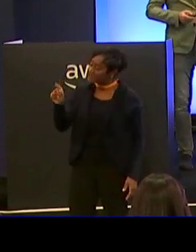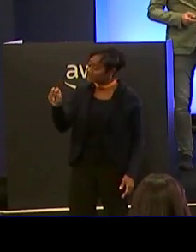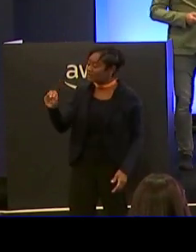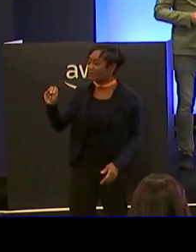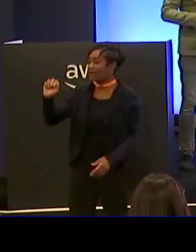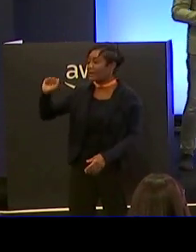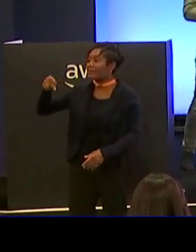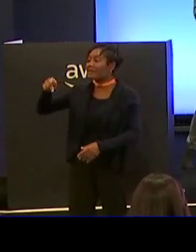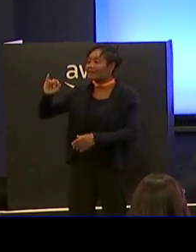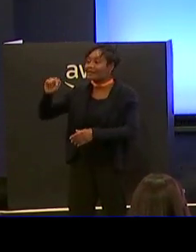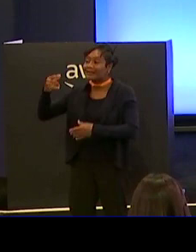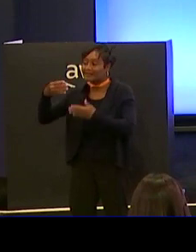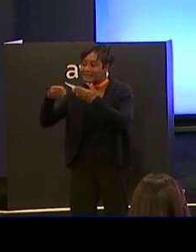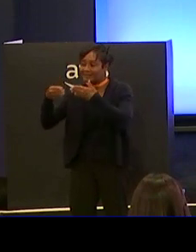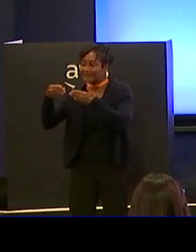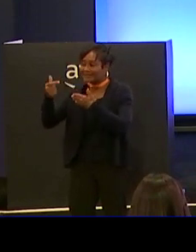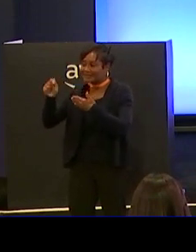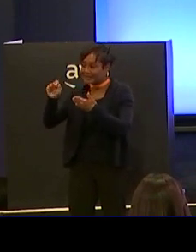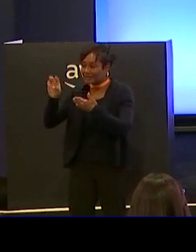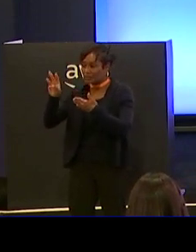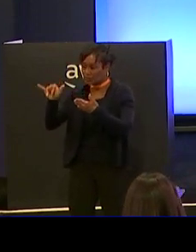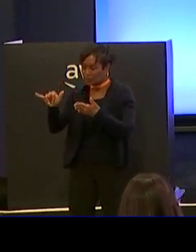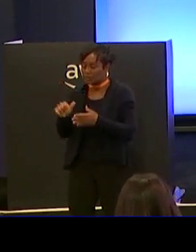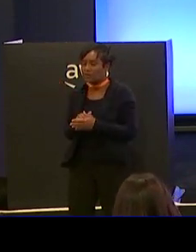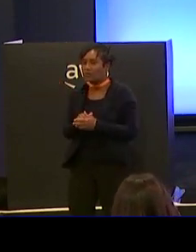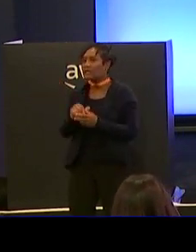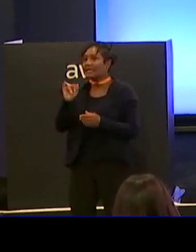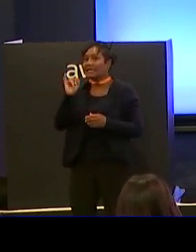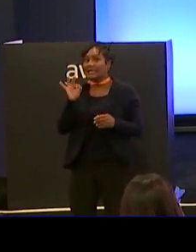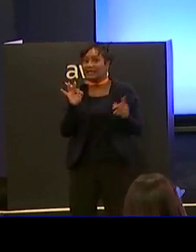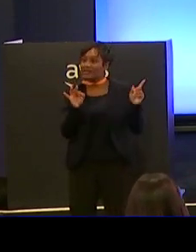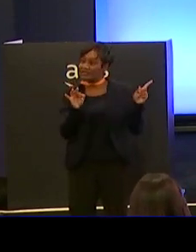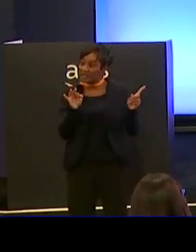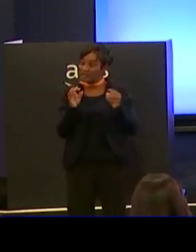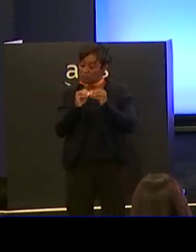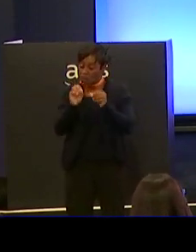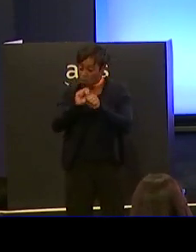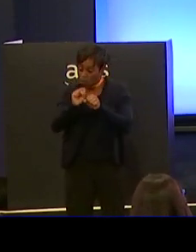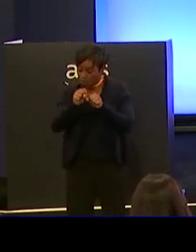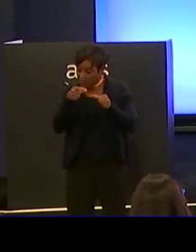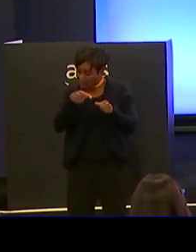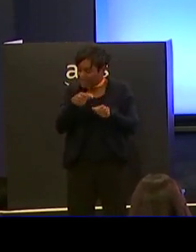if this application was to be worked further on and delivered into final product,